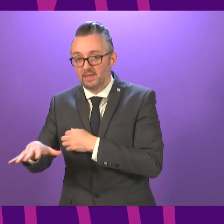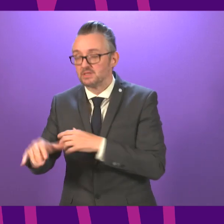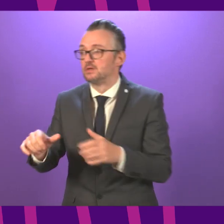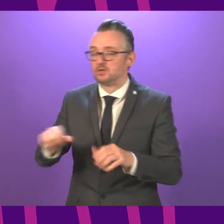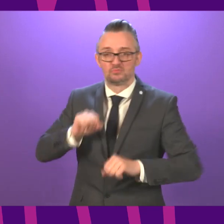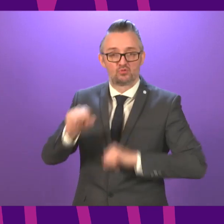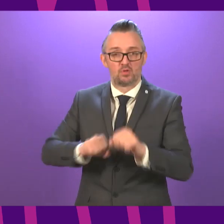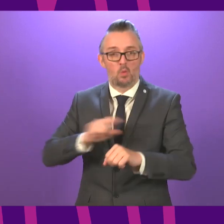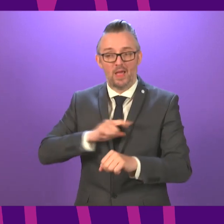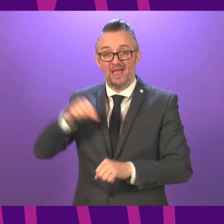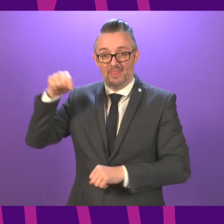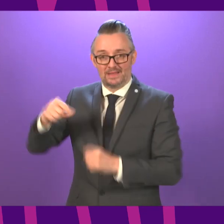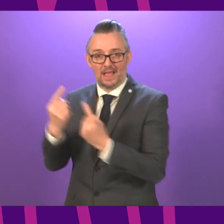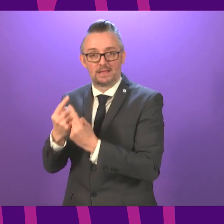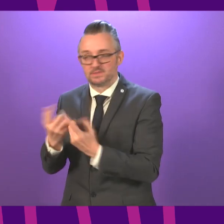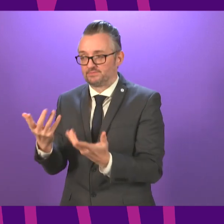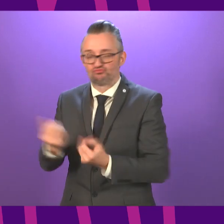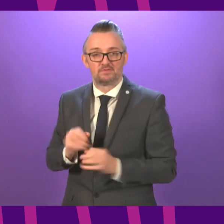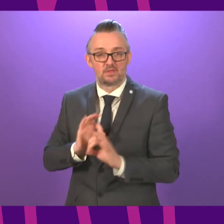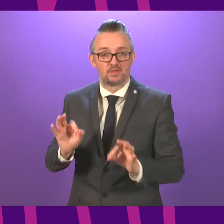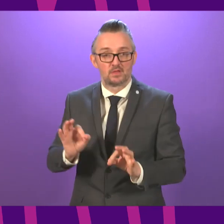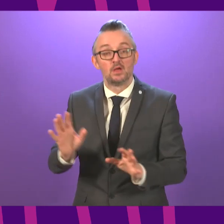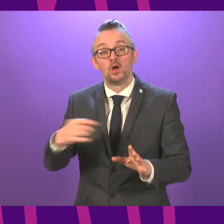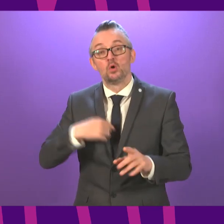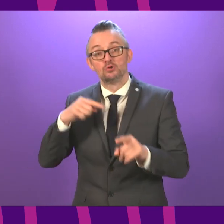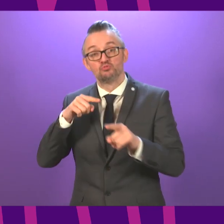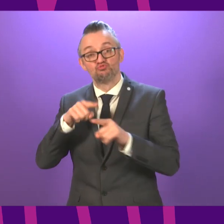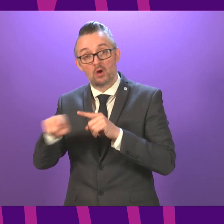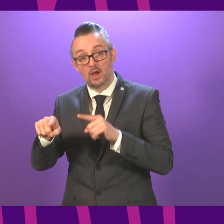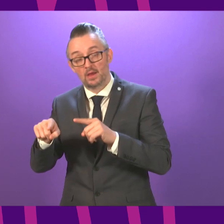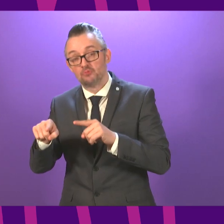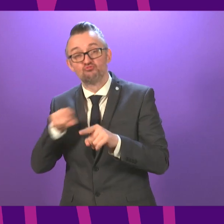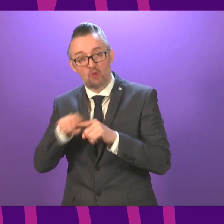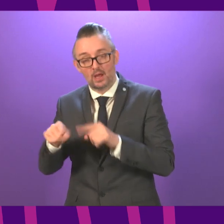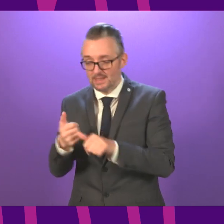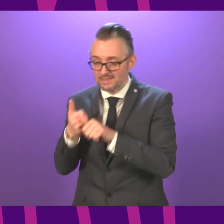We will do our best to guarantee support for the supply chains, where issues arise.